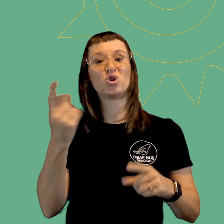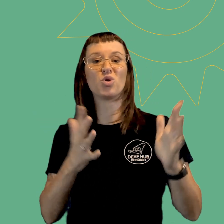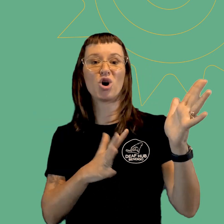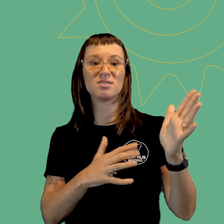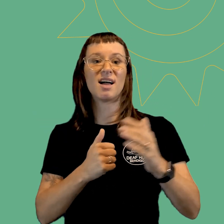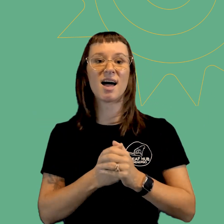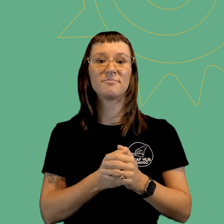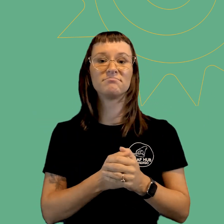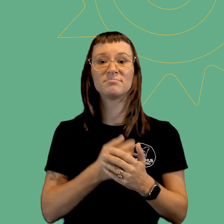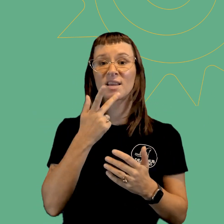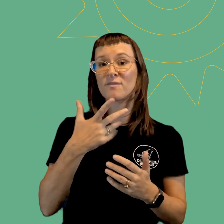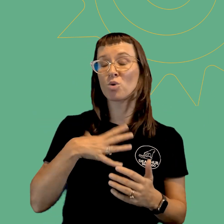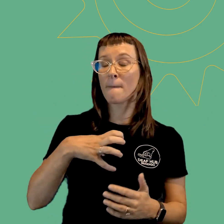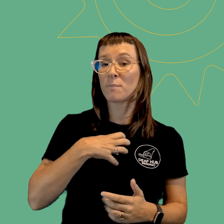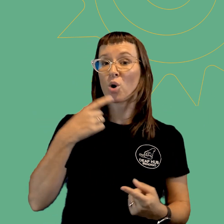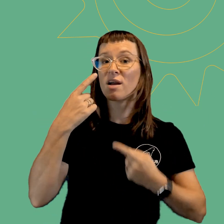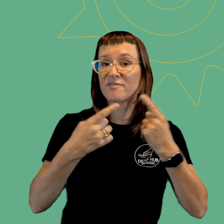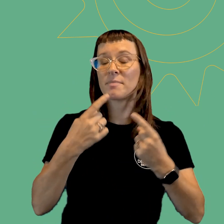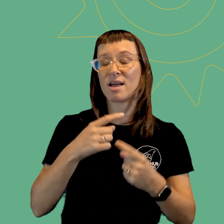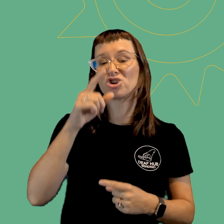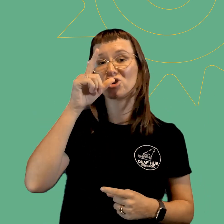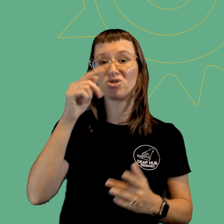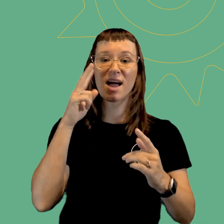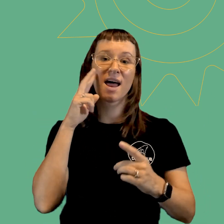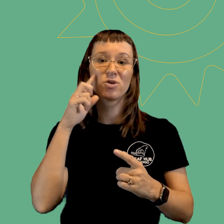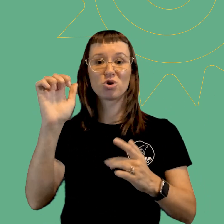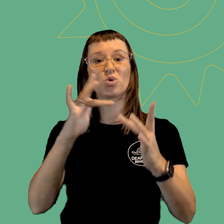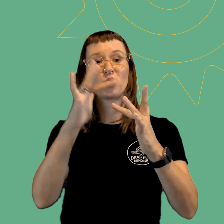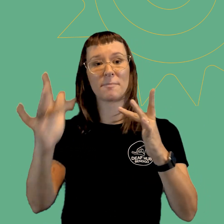For further information on the National Relay Service search the link provided.